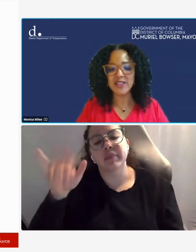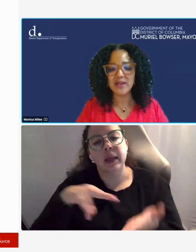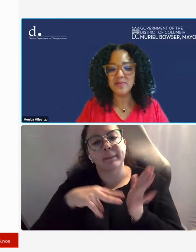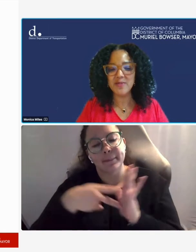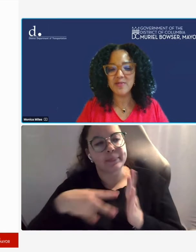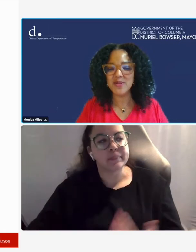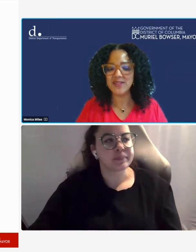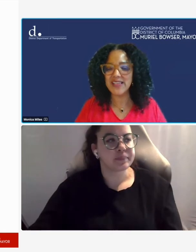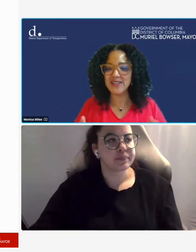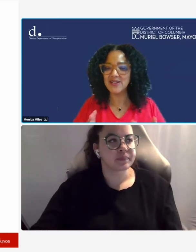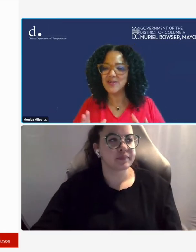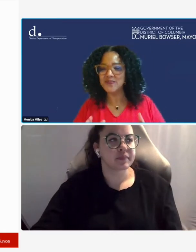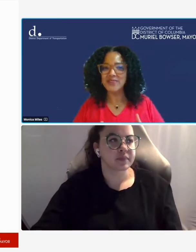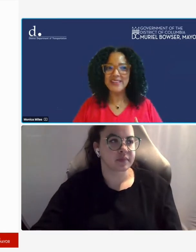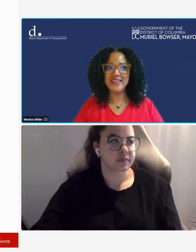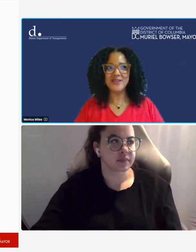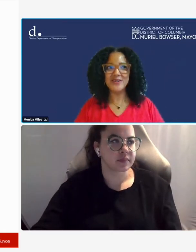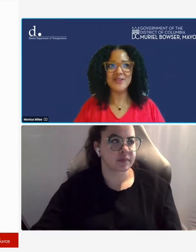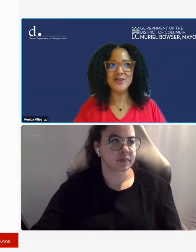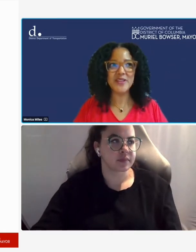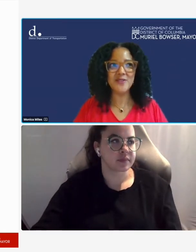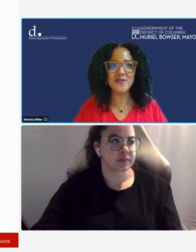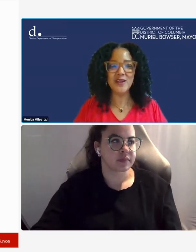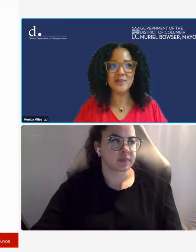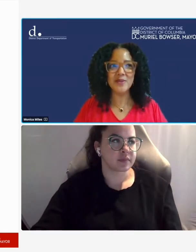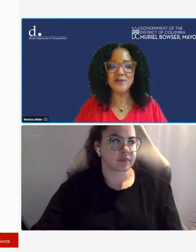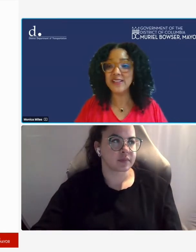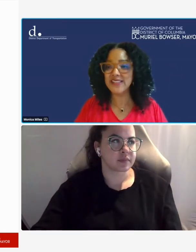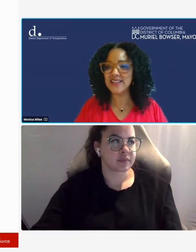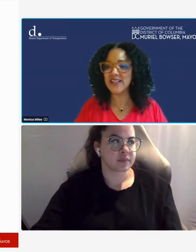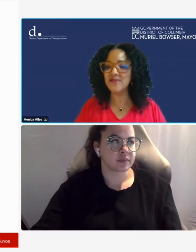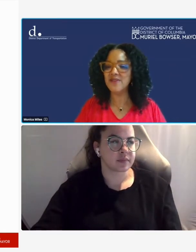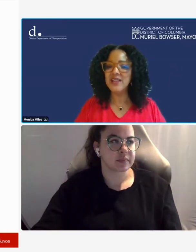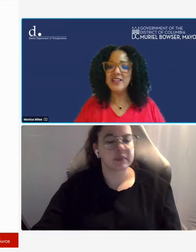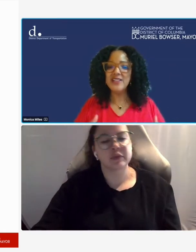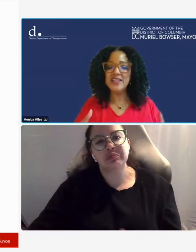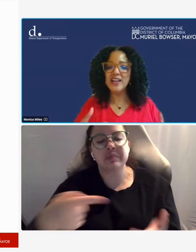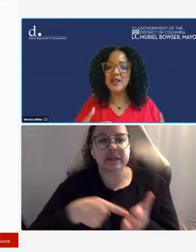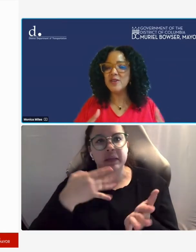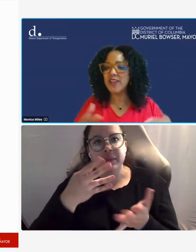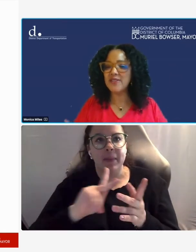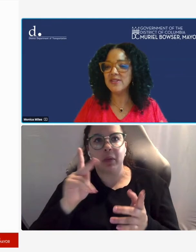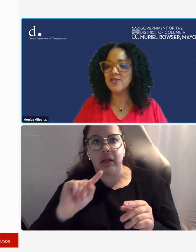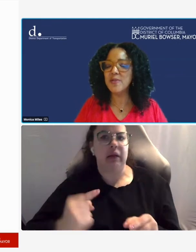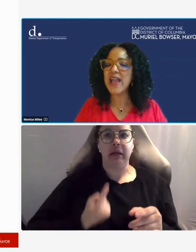people will get a little you know a little bit of um offended if the um if catherine's group asked